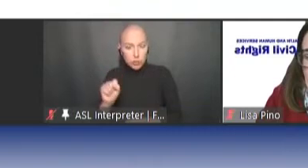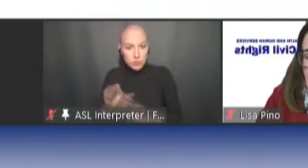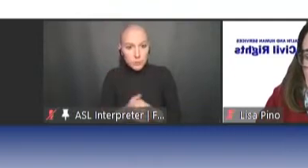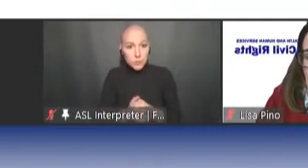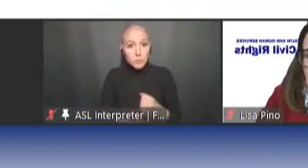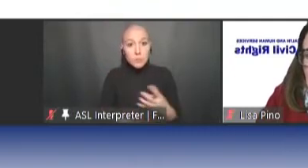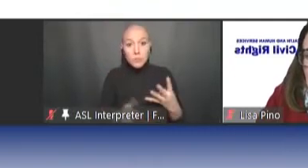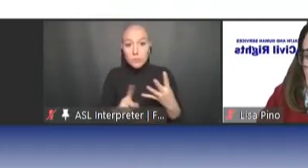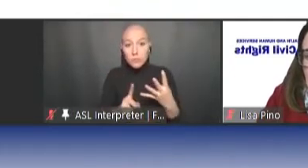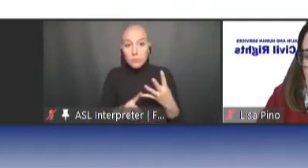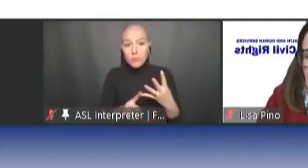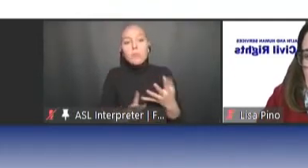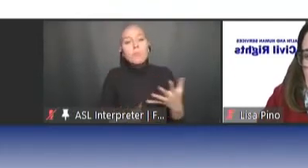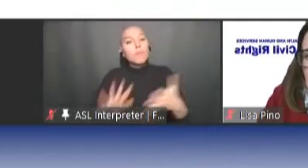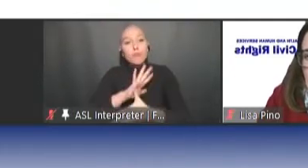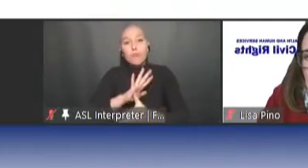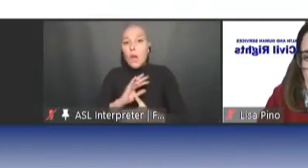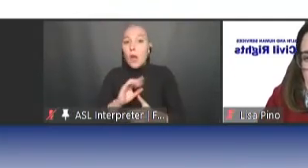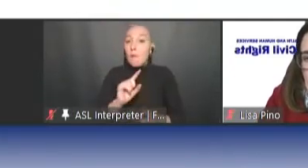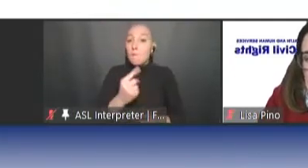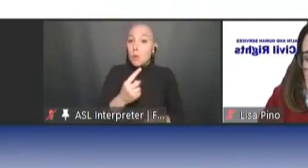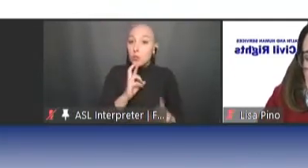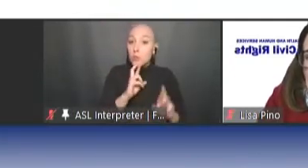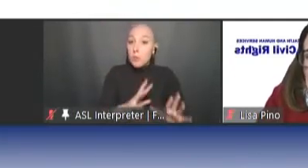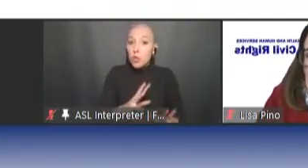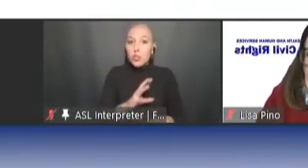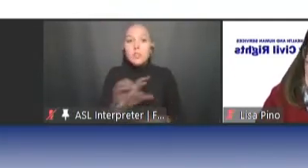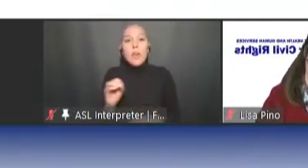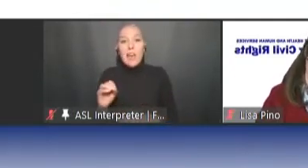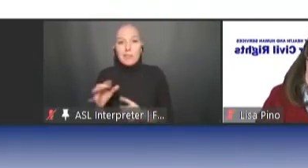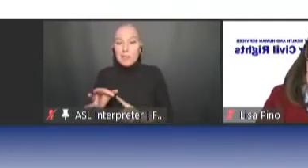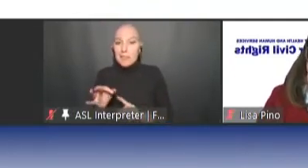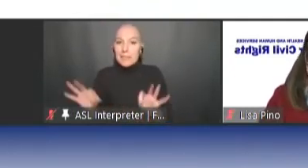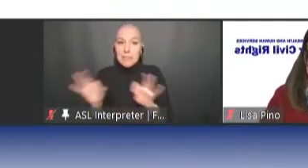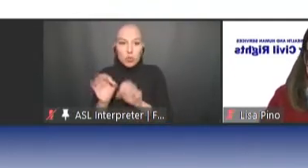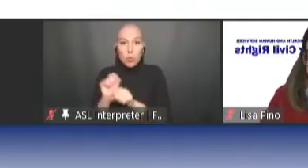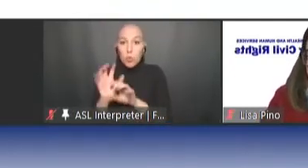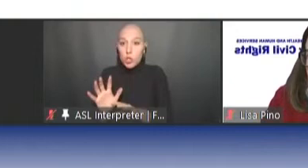other essential workers by requiring vaccination. This includes those critical functions or